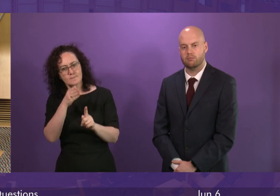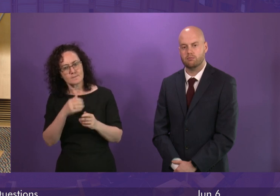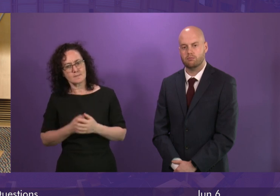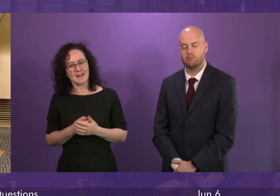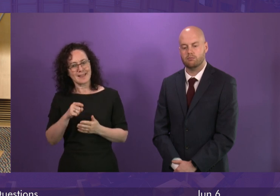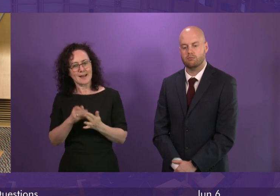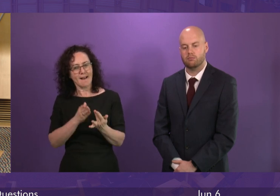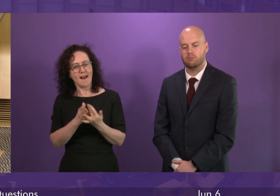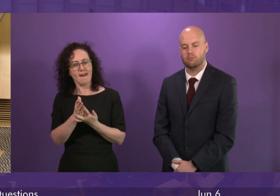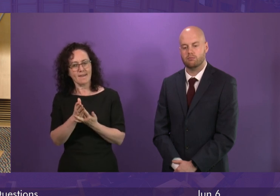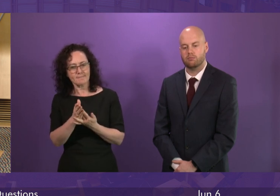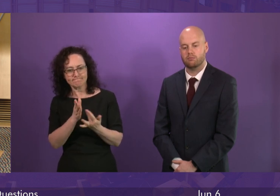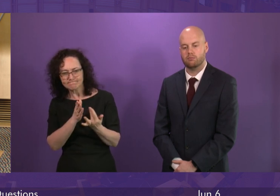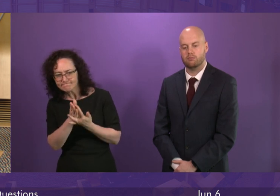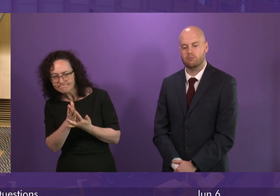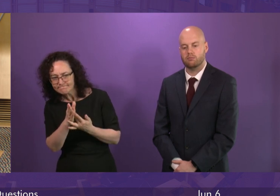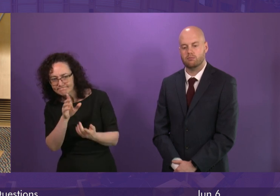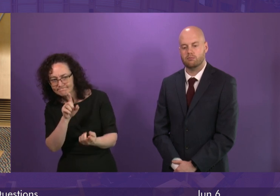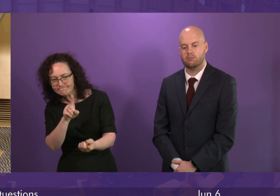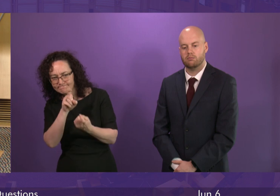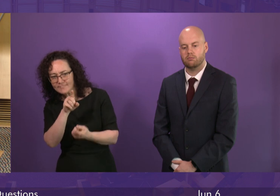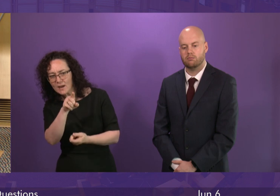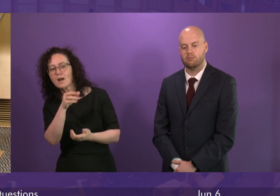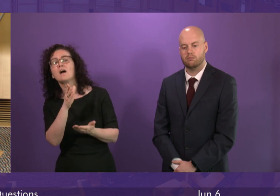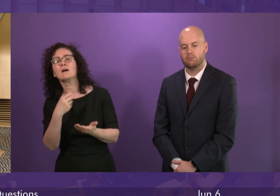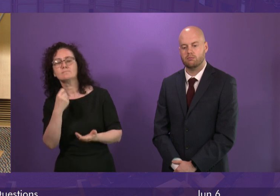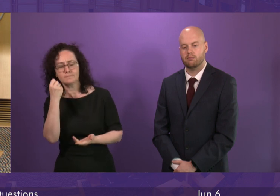standardised assessments are about early intervention, and that is why they are valuable to young